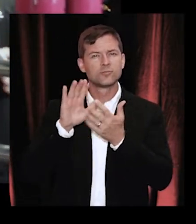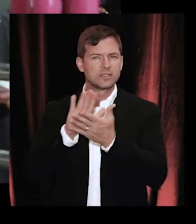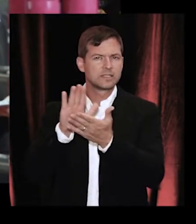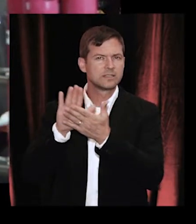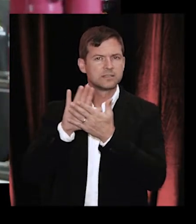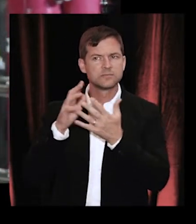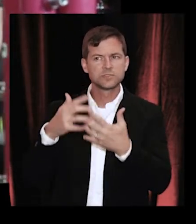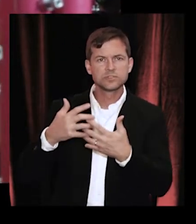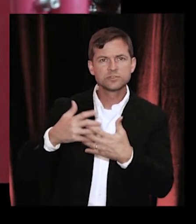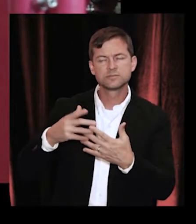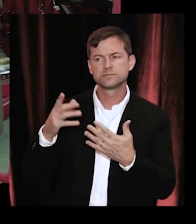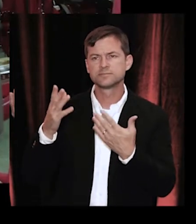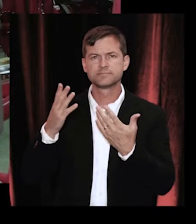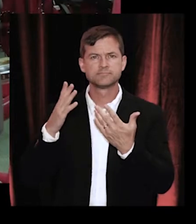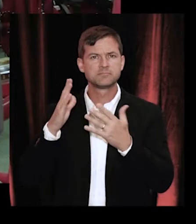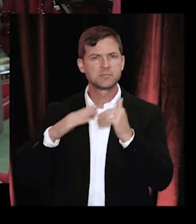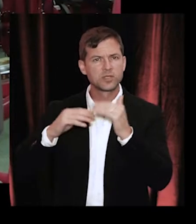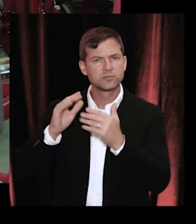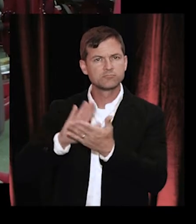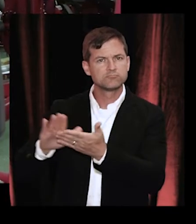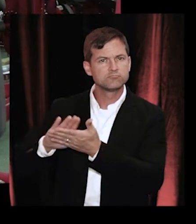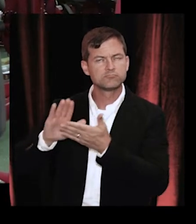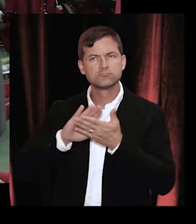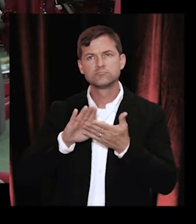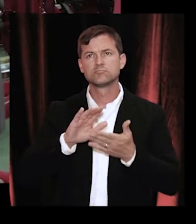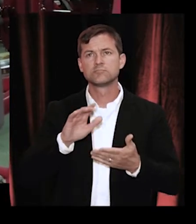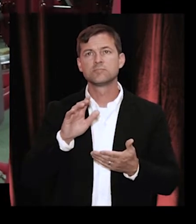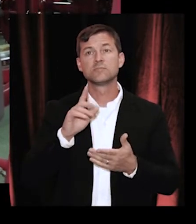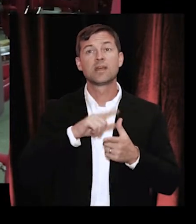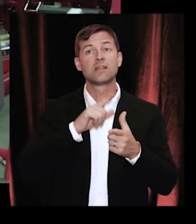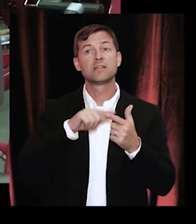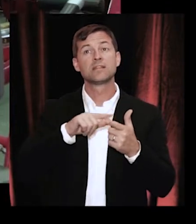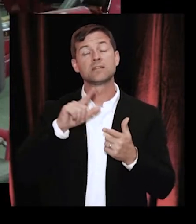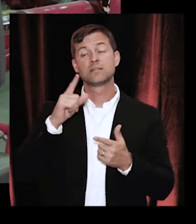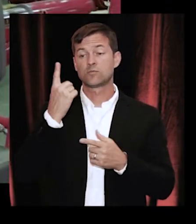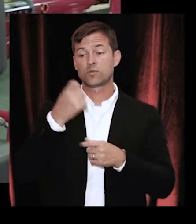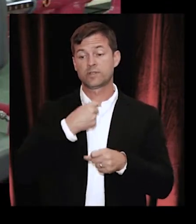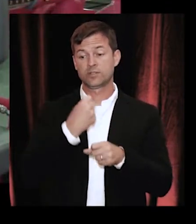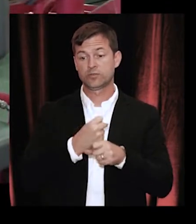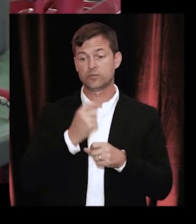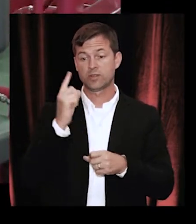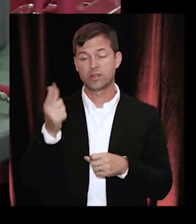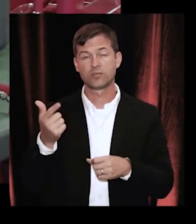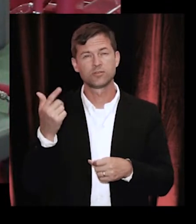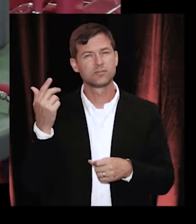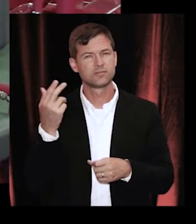you know, building and stuff like that. Then after a year passed, he moved me to maintenance.